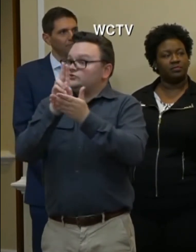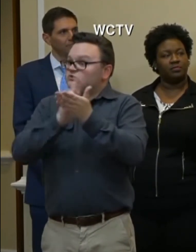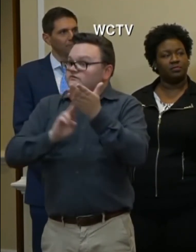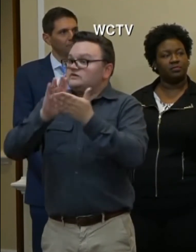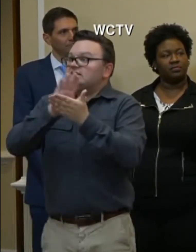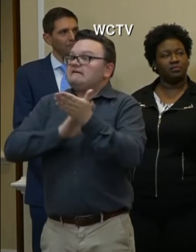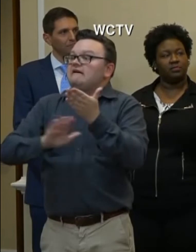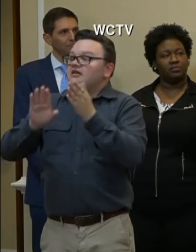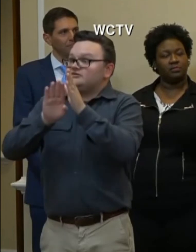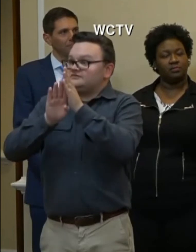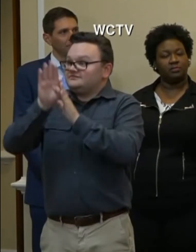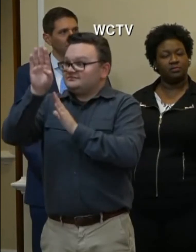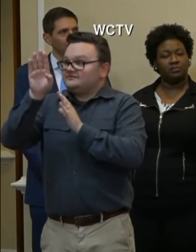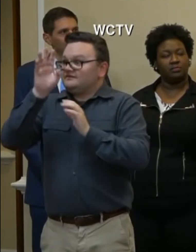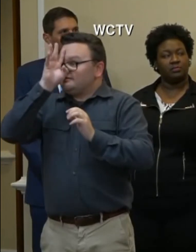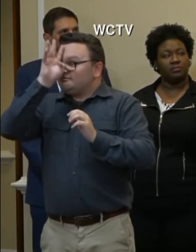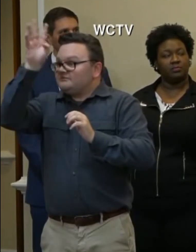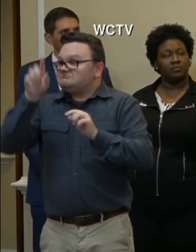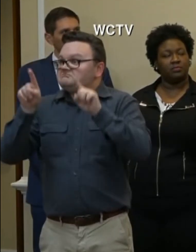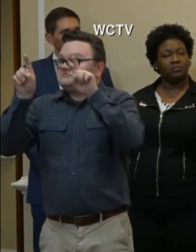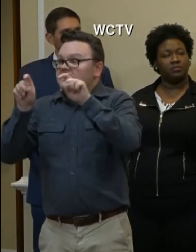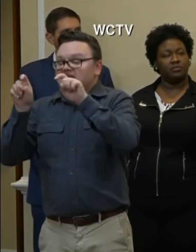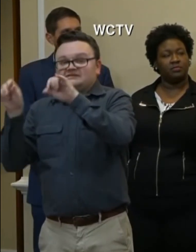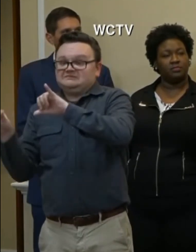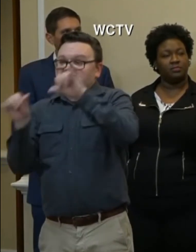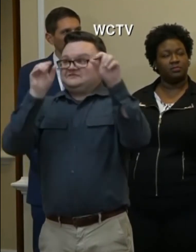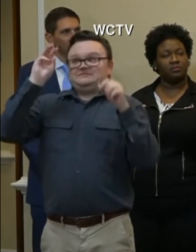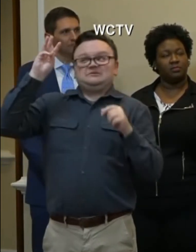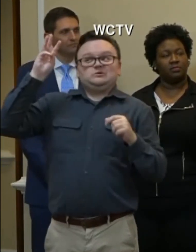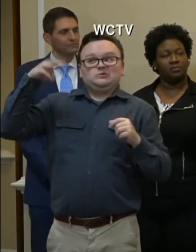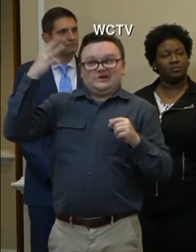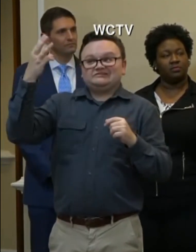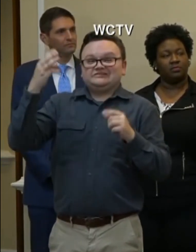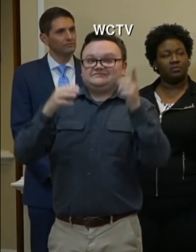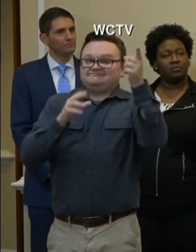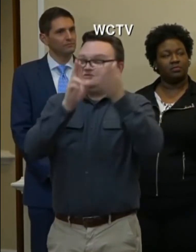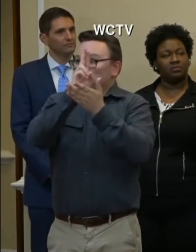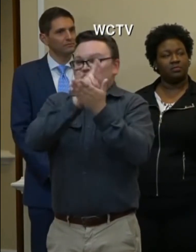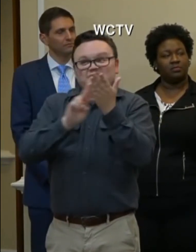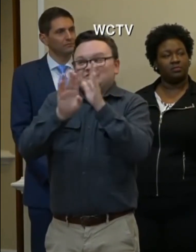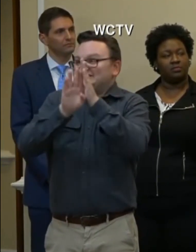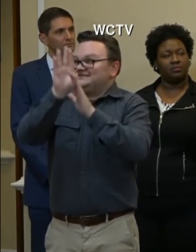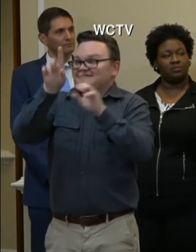what Washington ultimately did they had the university develop a test and FDA